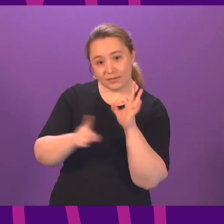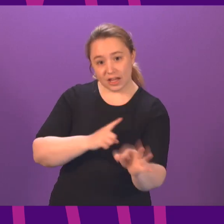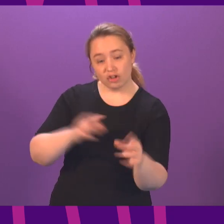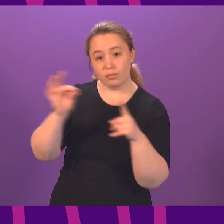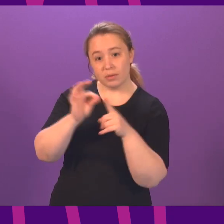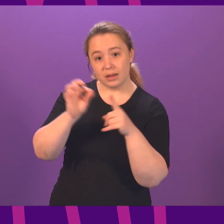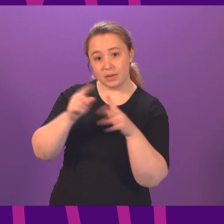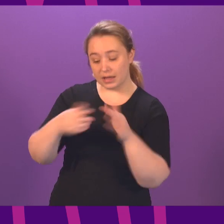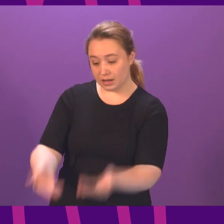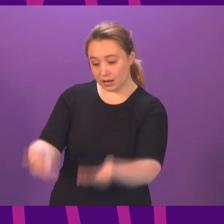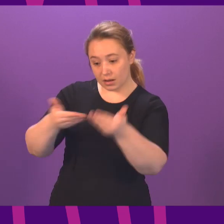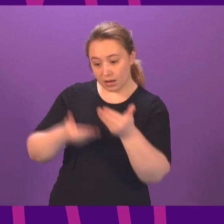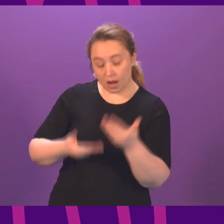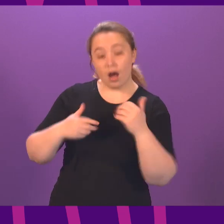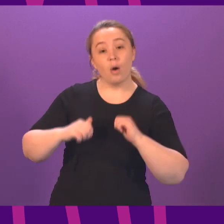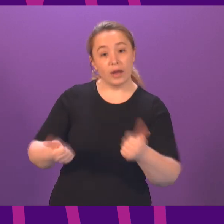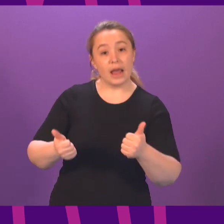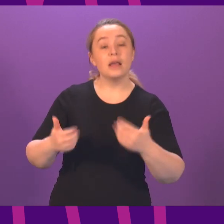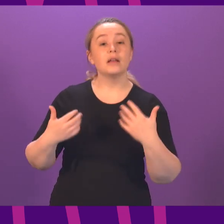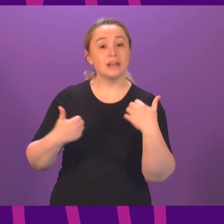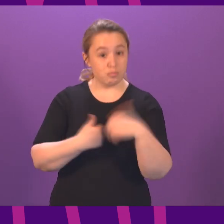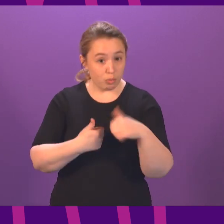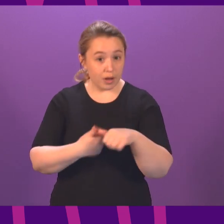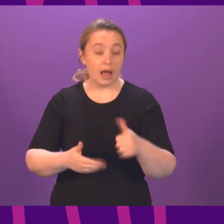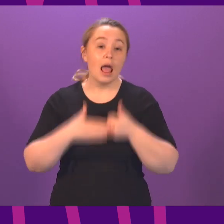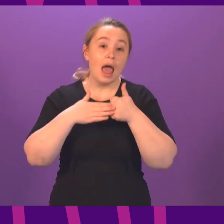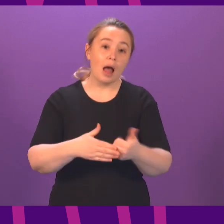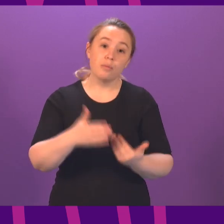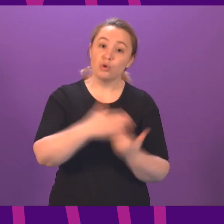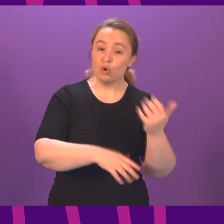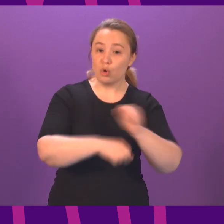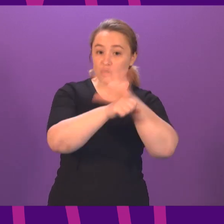being used is appropriate for even the new variant of Covid. If that advice changes,